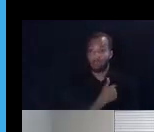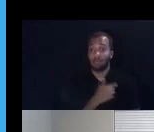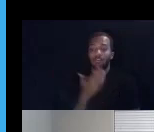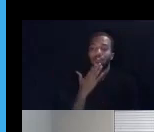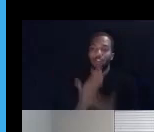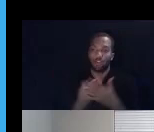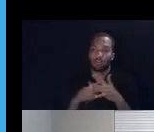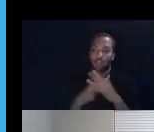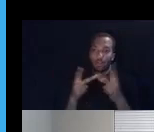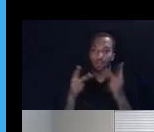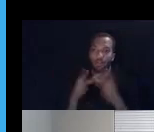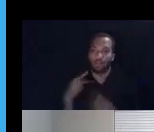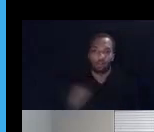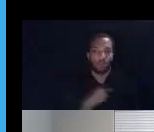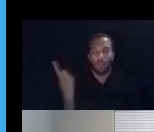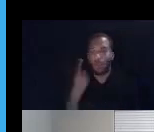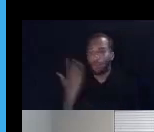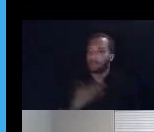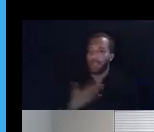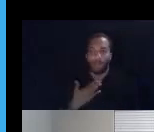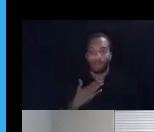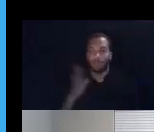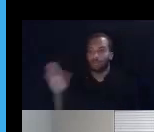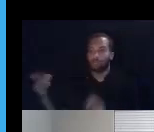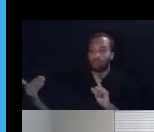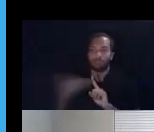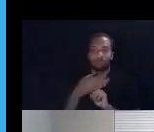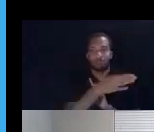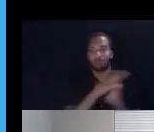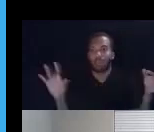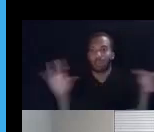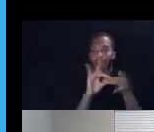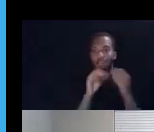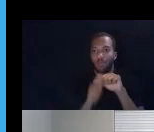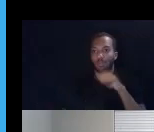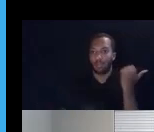And we're always happy to then find whatever avenues might exist to put forth some funding.